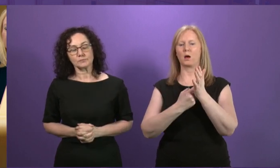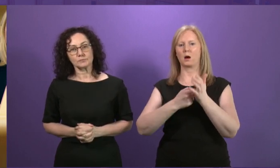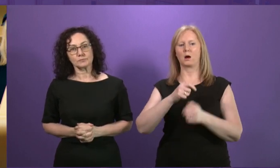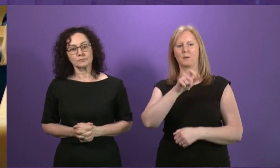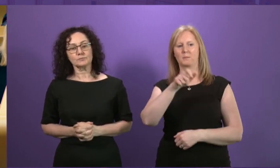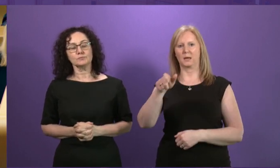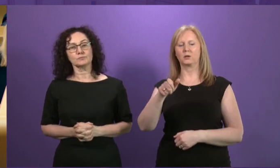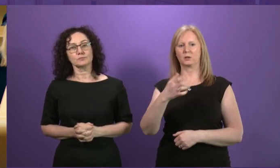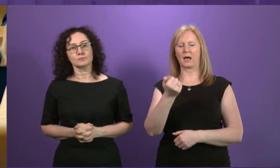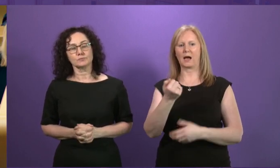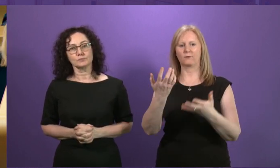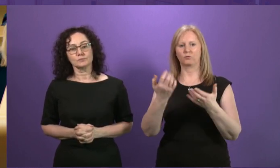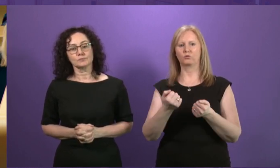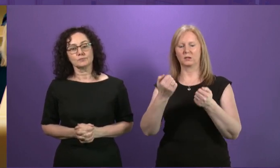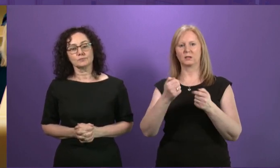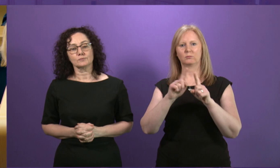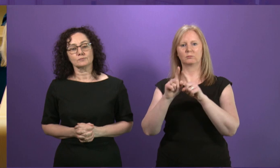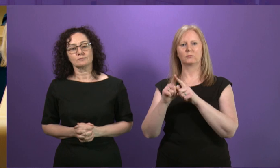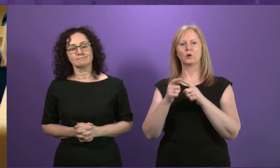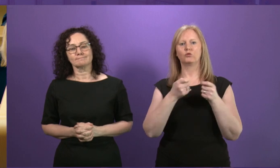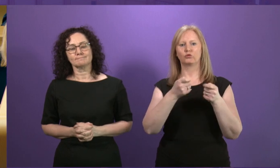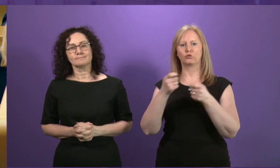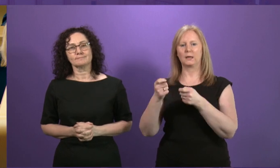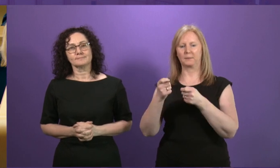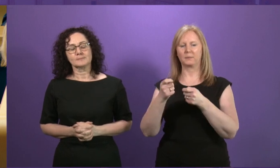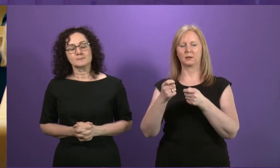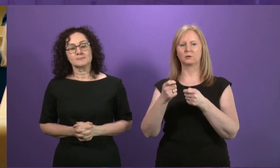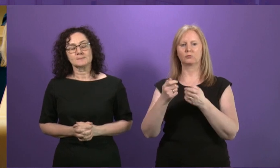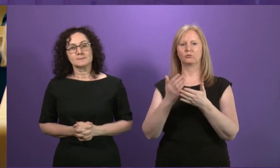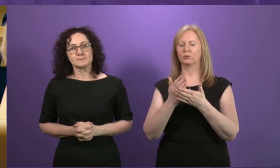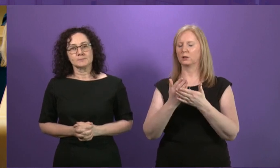as antidepressant monotherapy that are, at best, ineffective and, at worst,